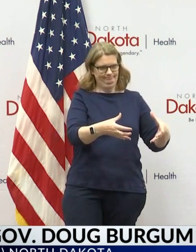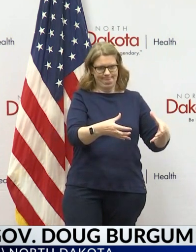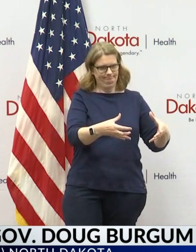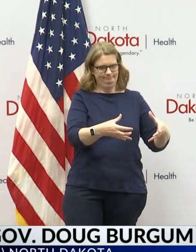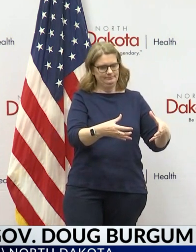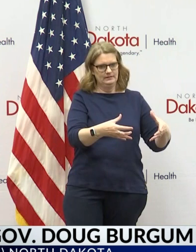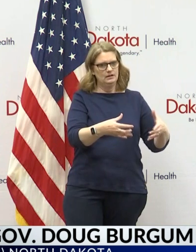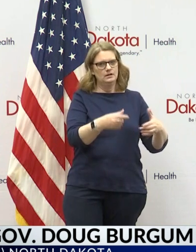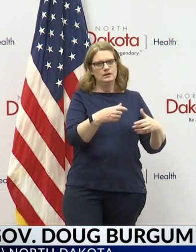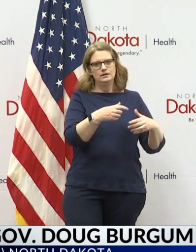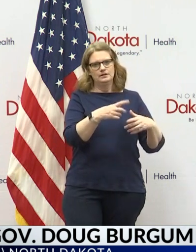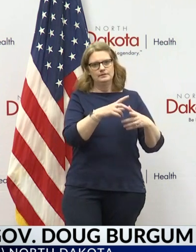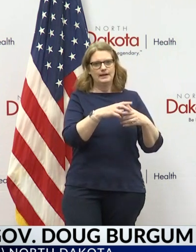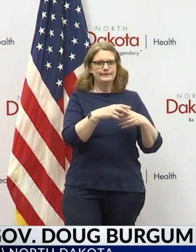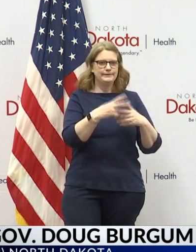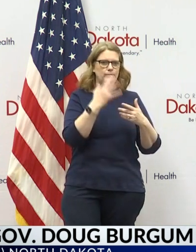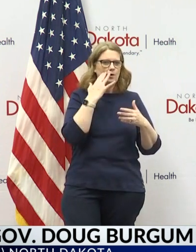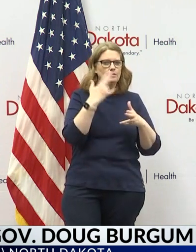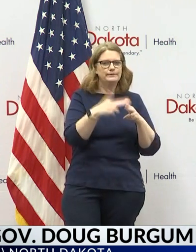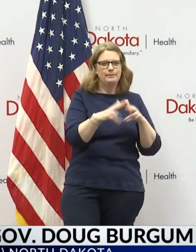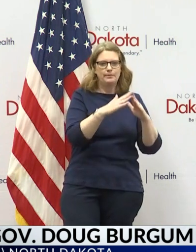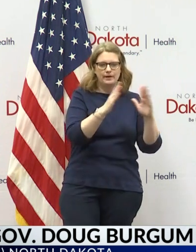TERMS OF THE HIGHEST LEVEL, THE